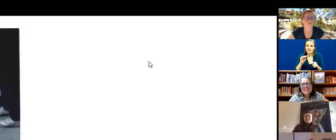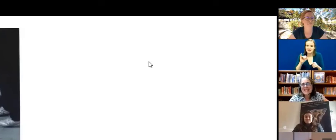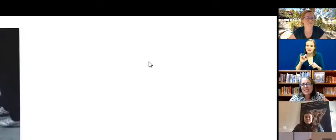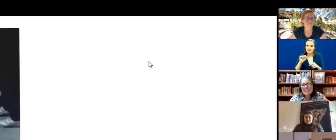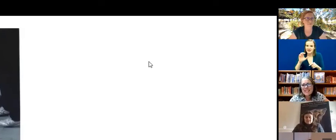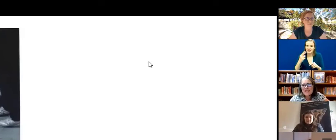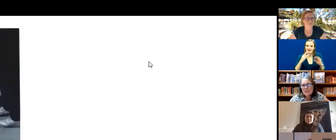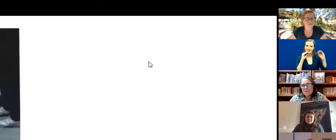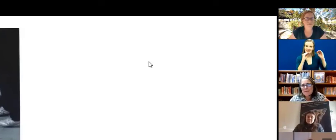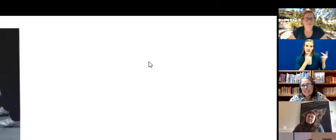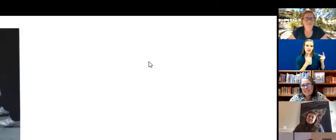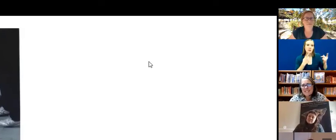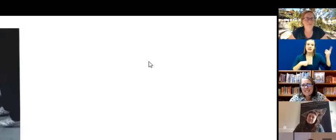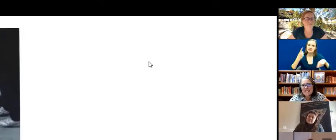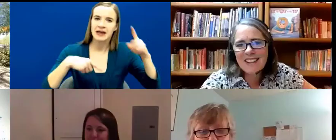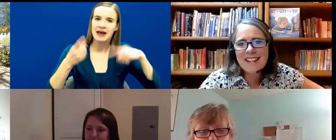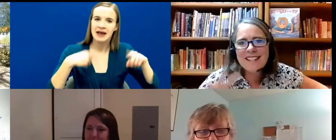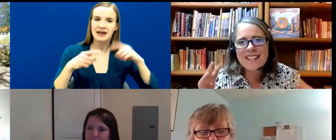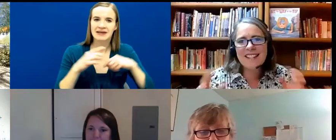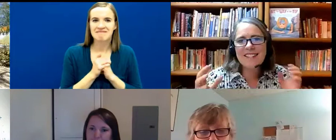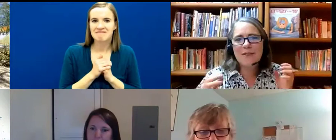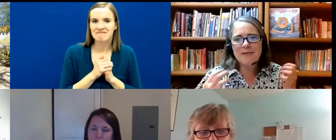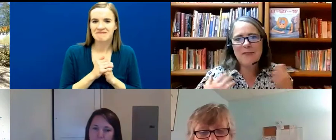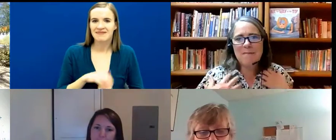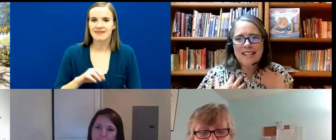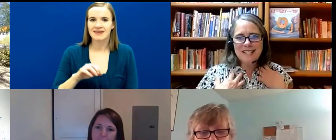Annette: So Jennifer, one of the scariest things always, for me as a